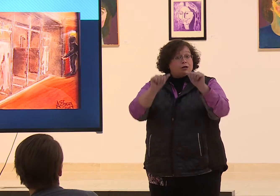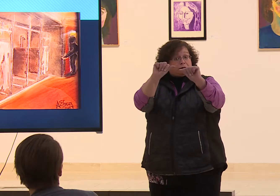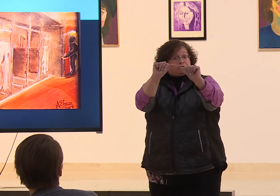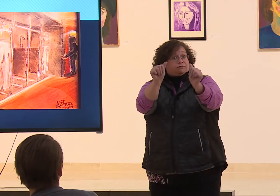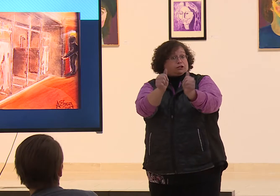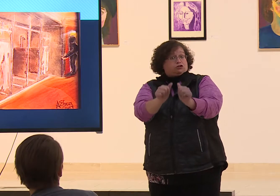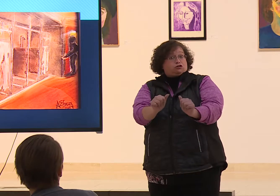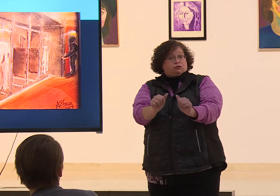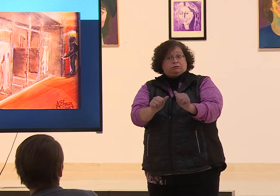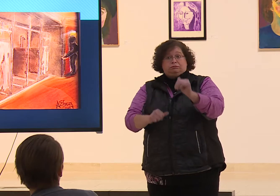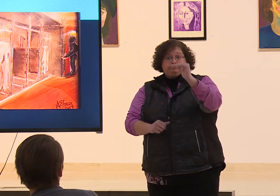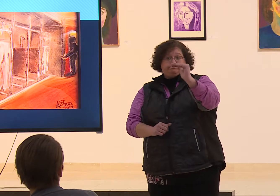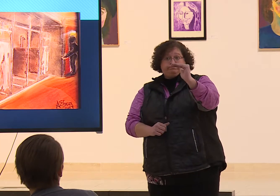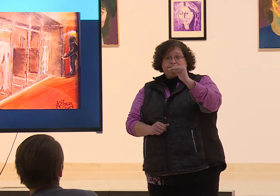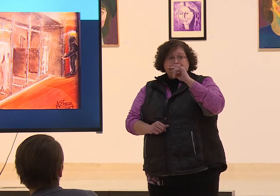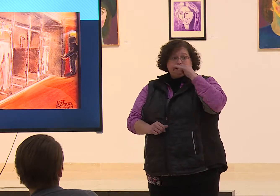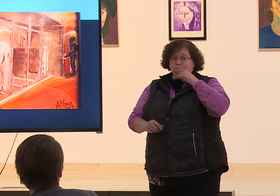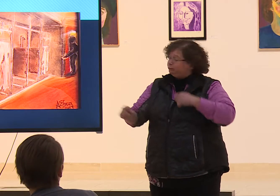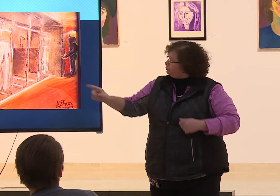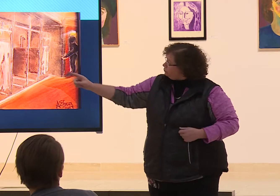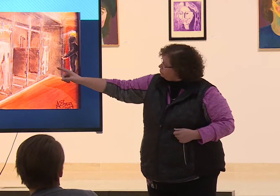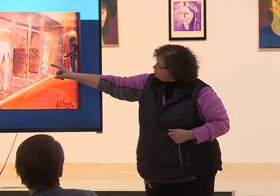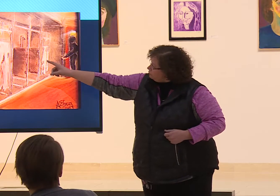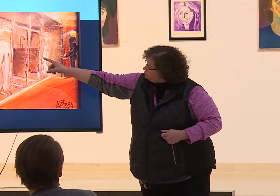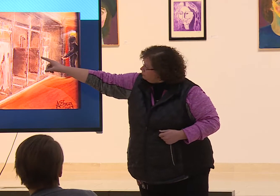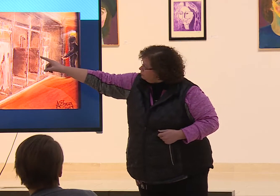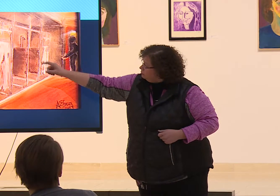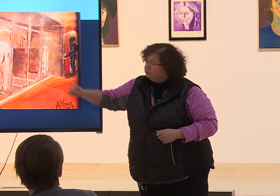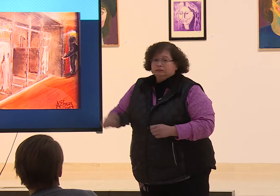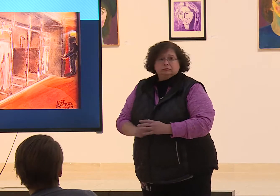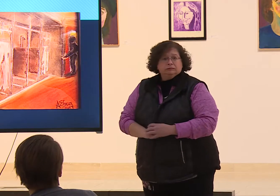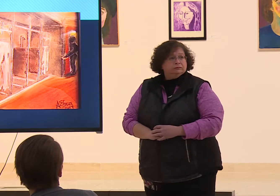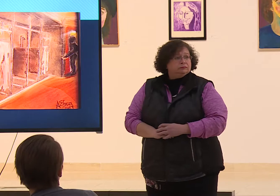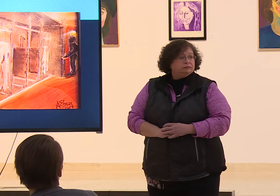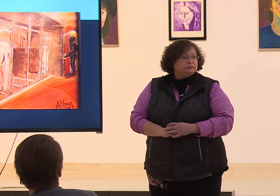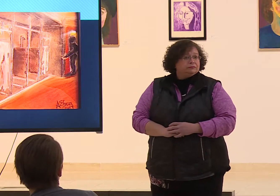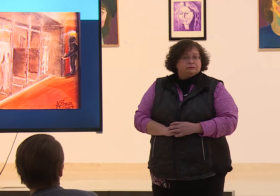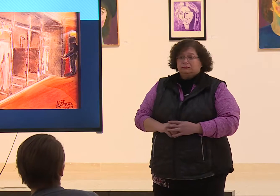You can see, the short figure is a child...